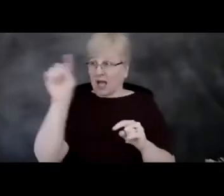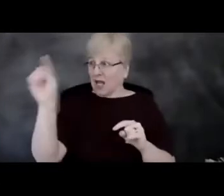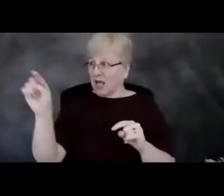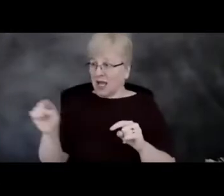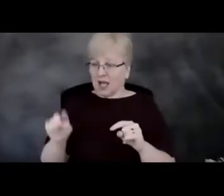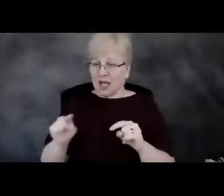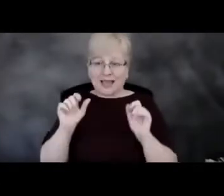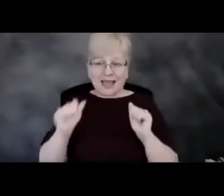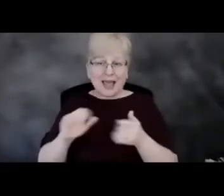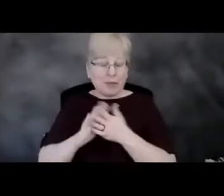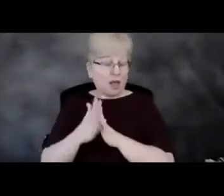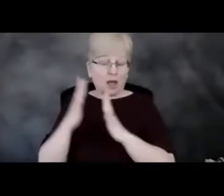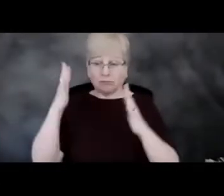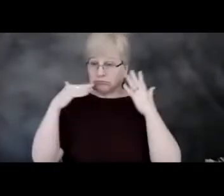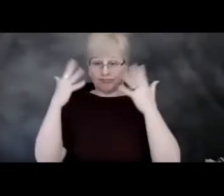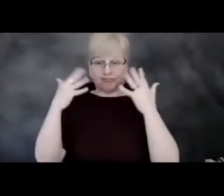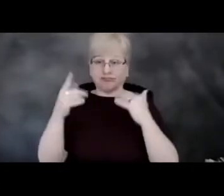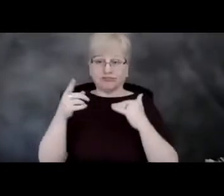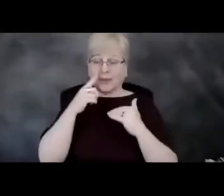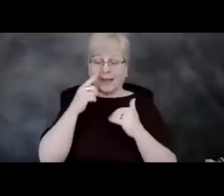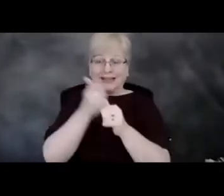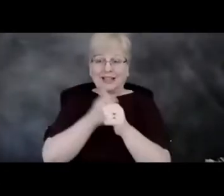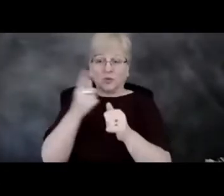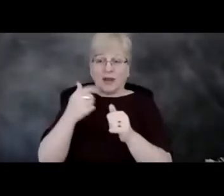has its own formatting and 16:46:30 if we didn't remove the formatting,